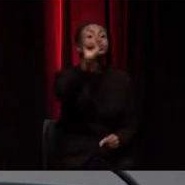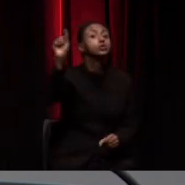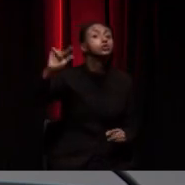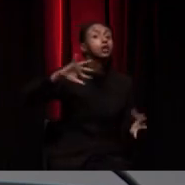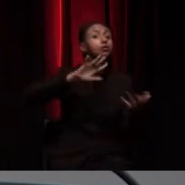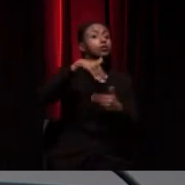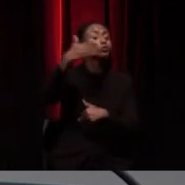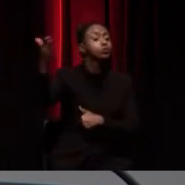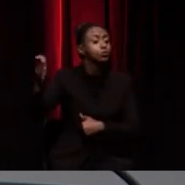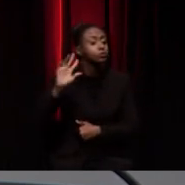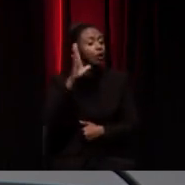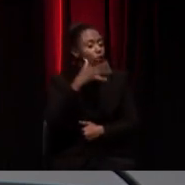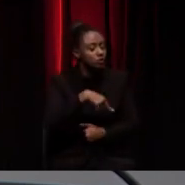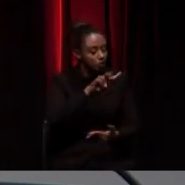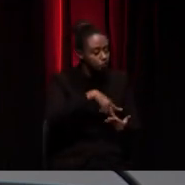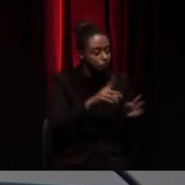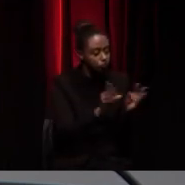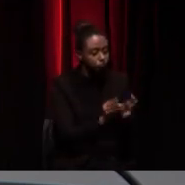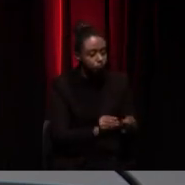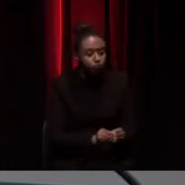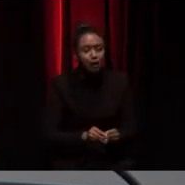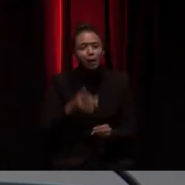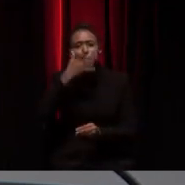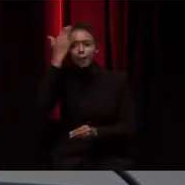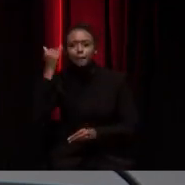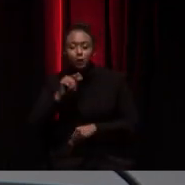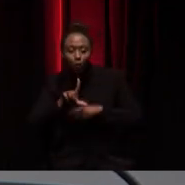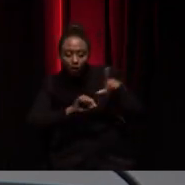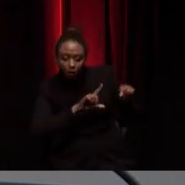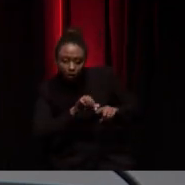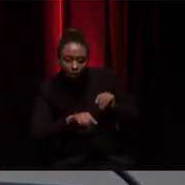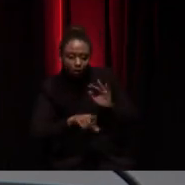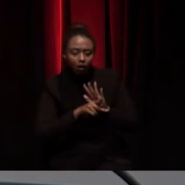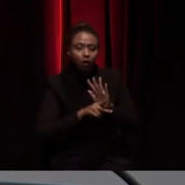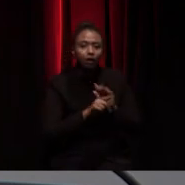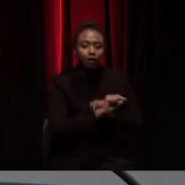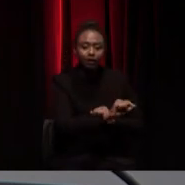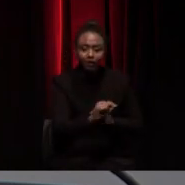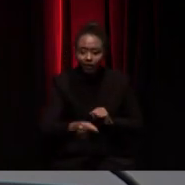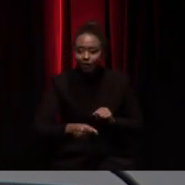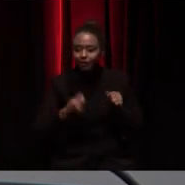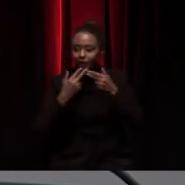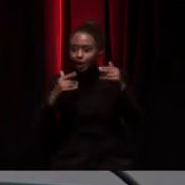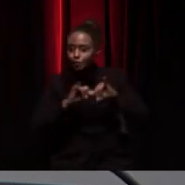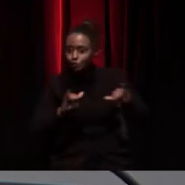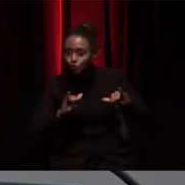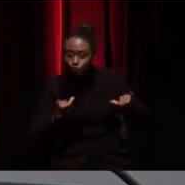They look for their favorite editors and their news selection.